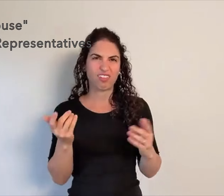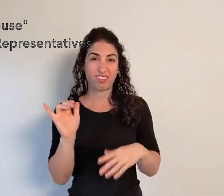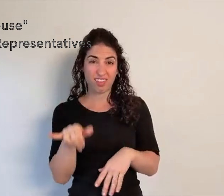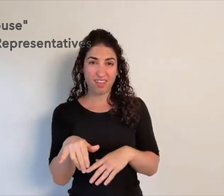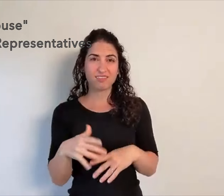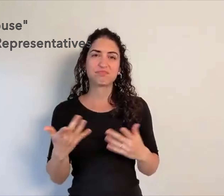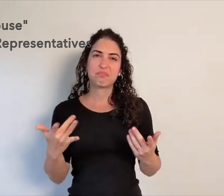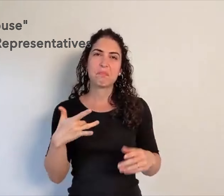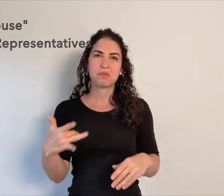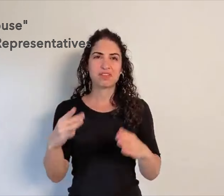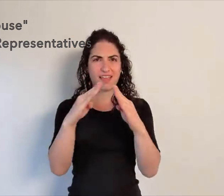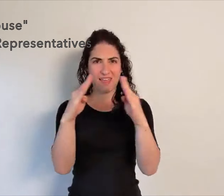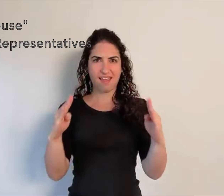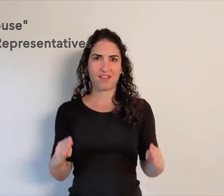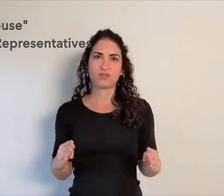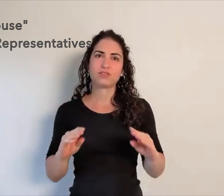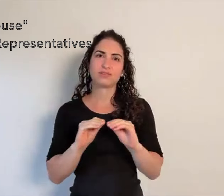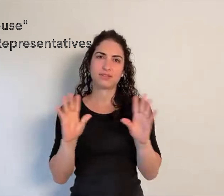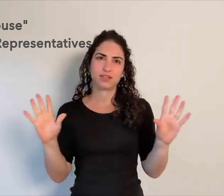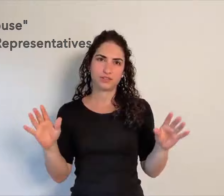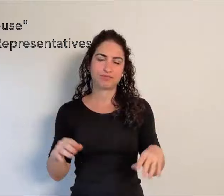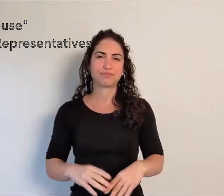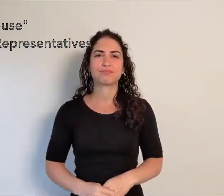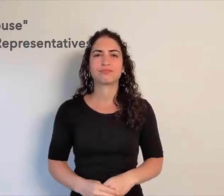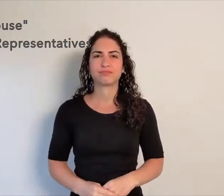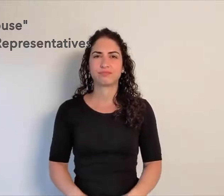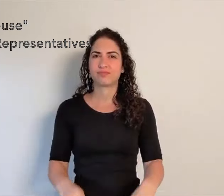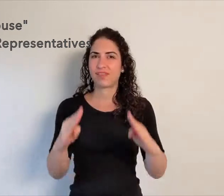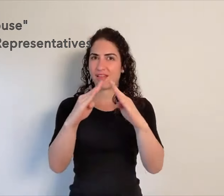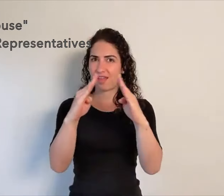and law, probably "house" is clear.